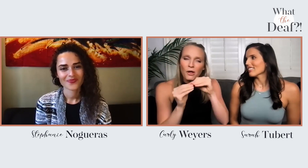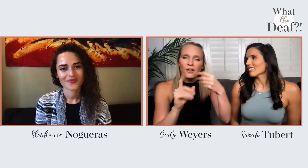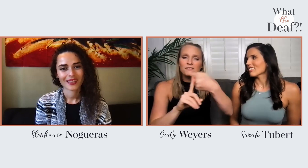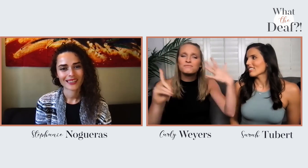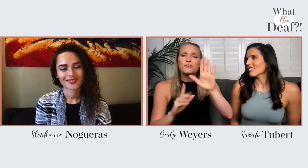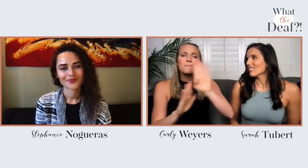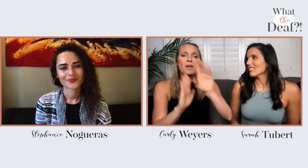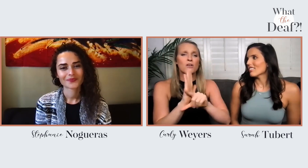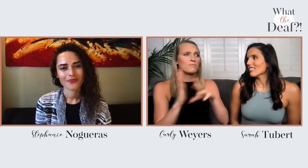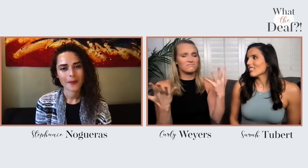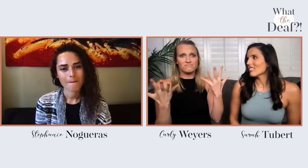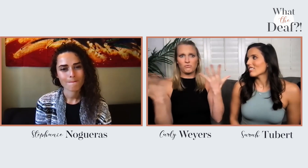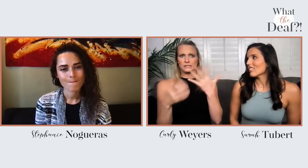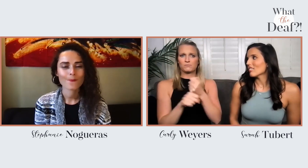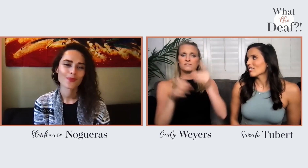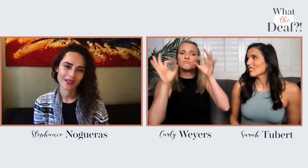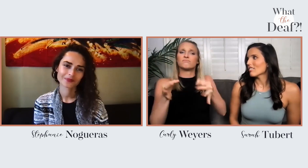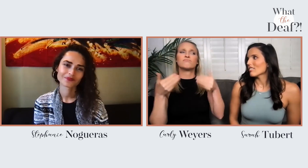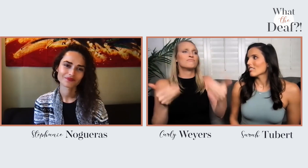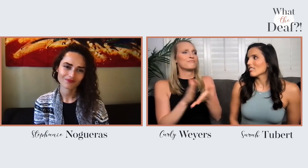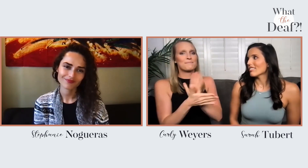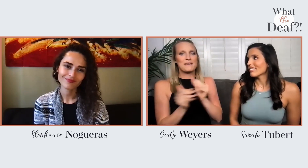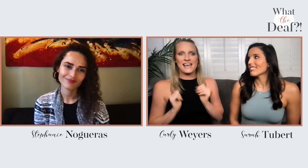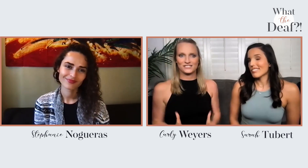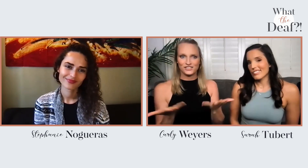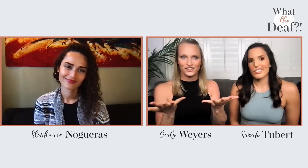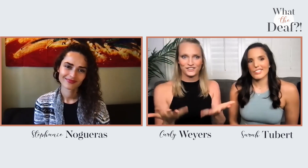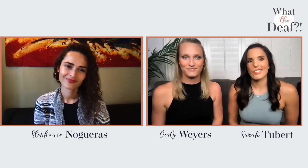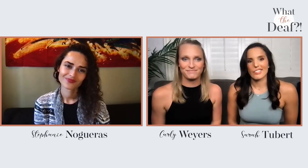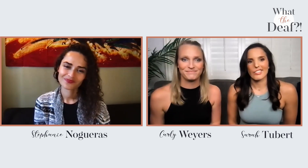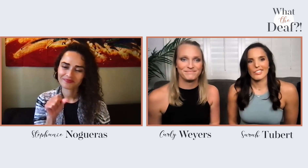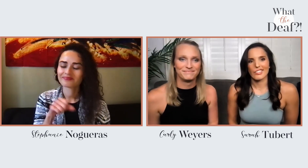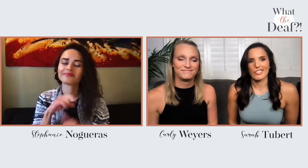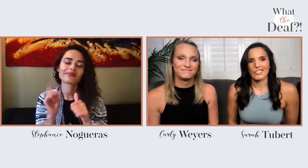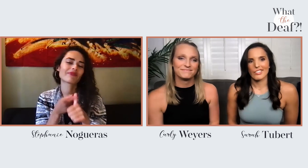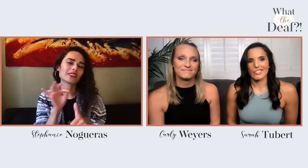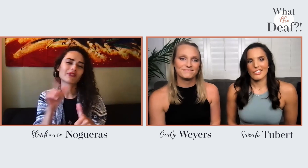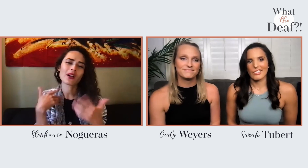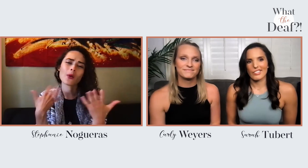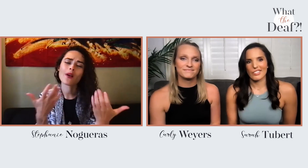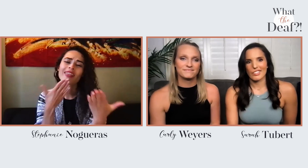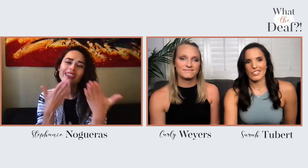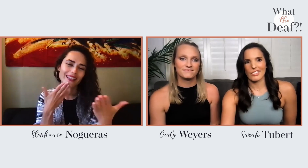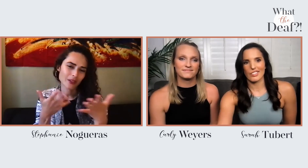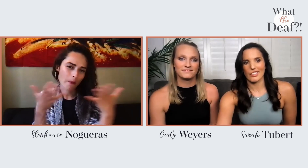we want to get to know you more, so if you can expand on your background and what made you decide to become an actress. Yeah, well, first of all, I just want to go ahead